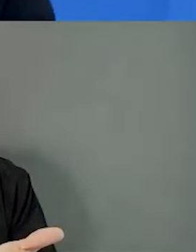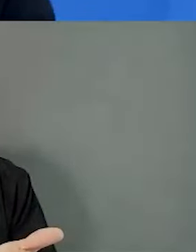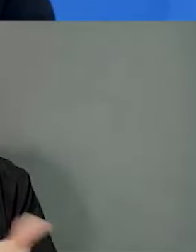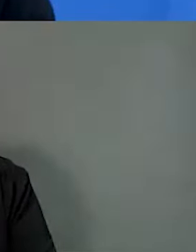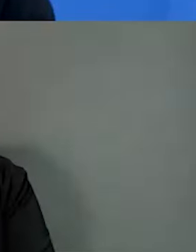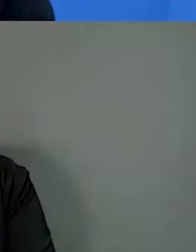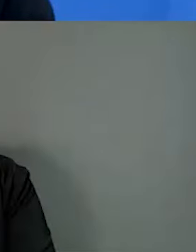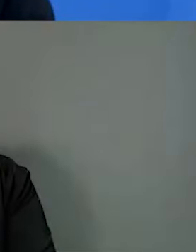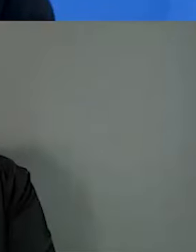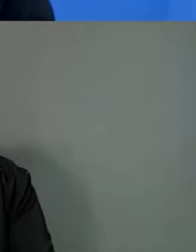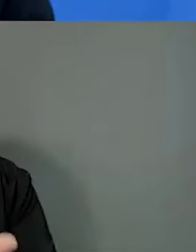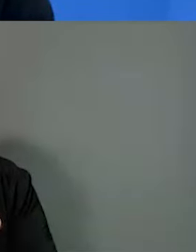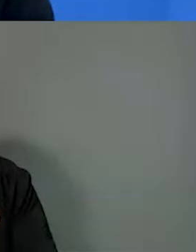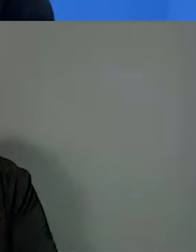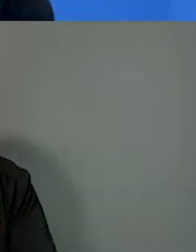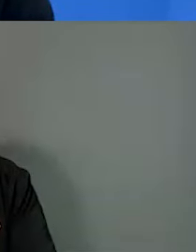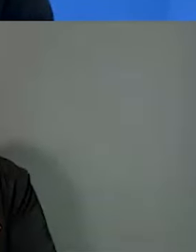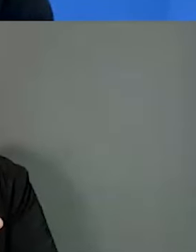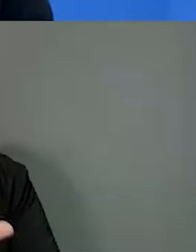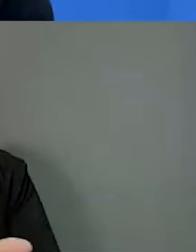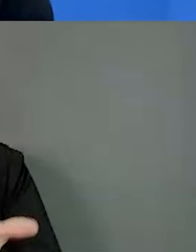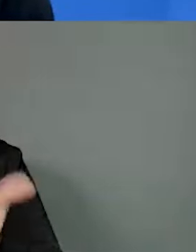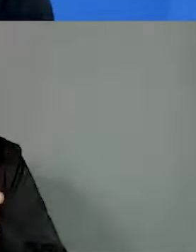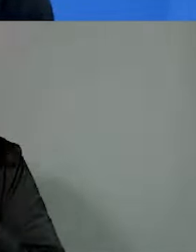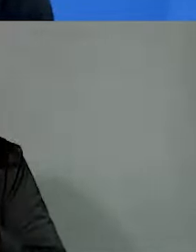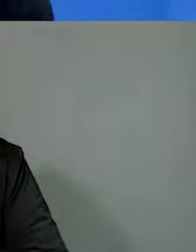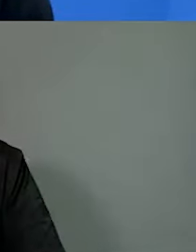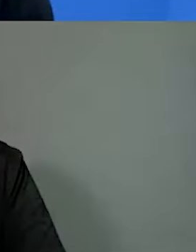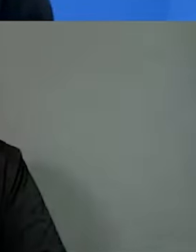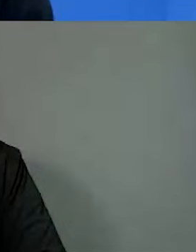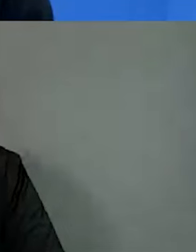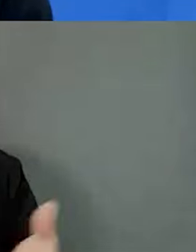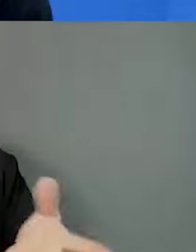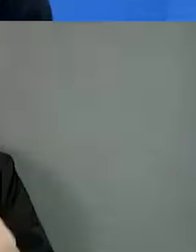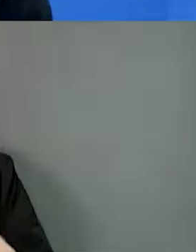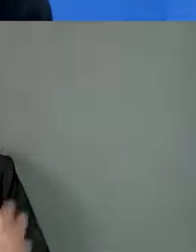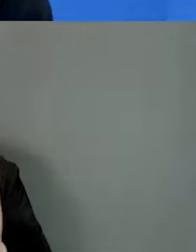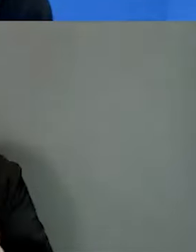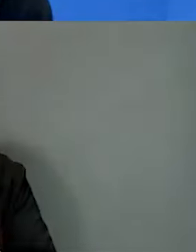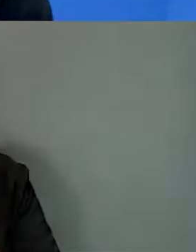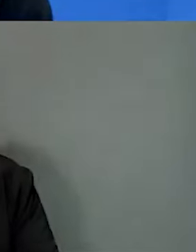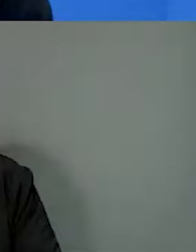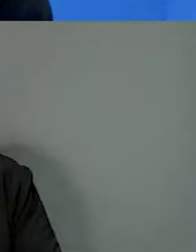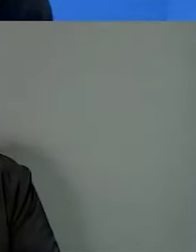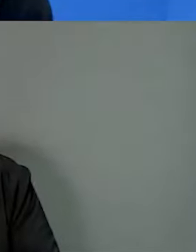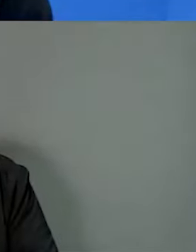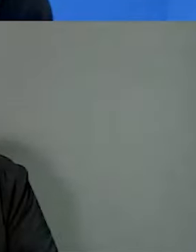going to be a very small percentage. We've also said, for example, commensurate with this,